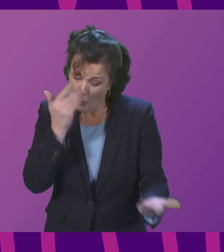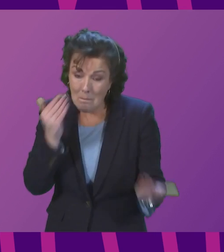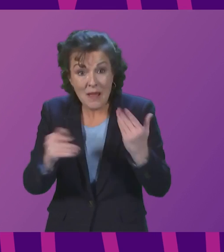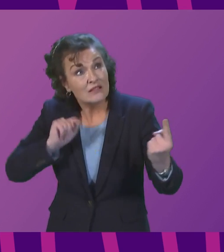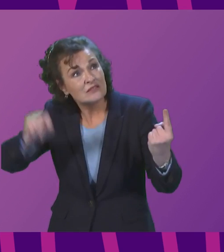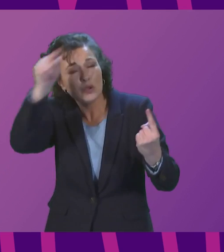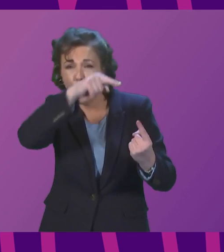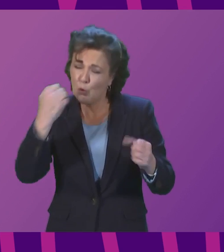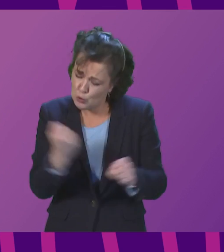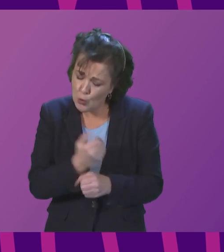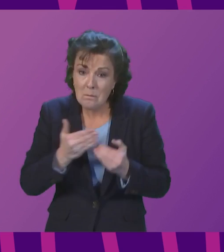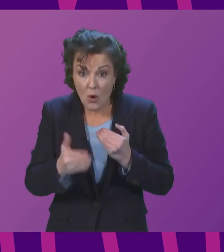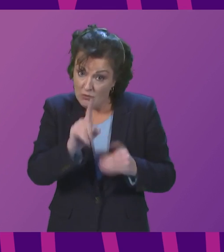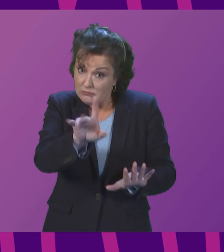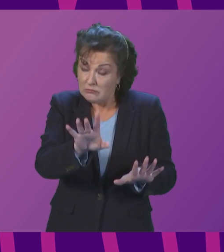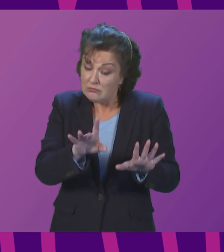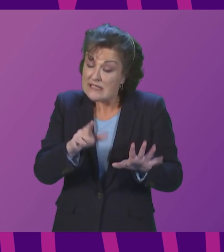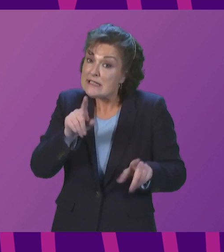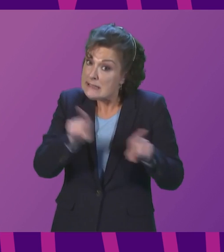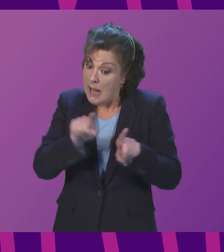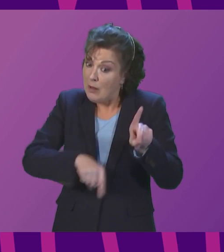of the UK, including, in many respects, in Wales, where Labour is in government.